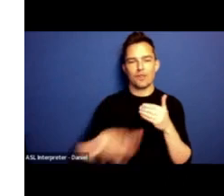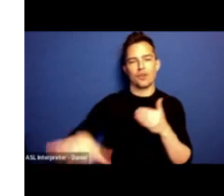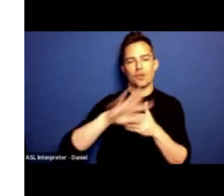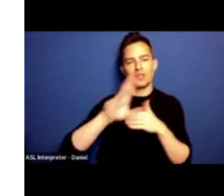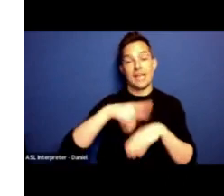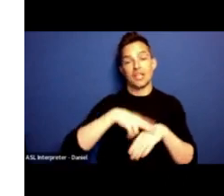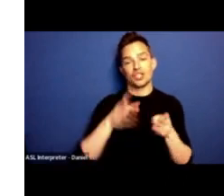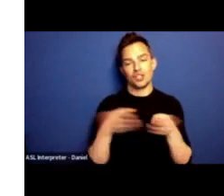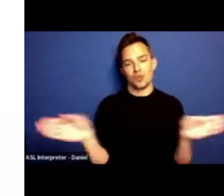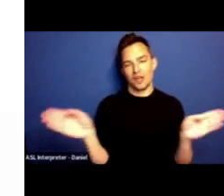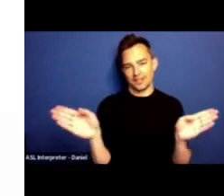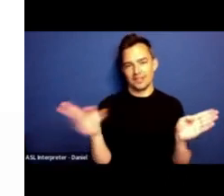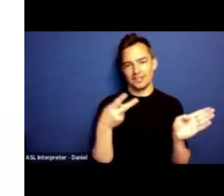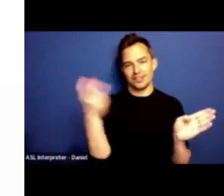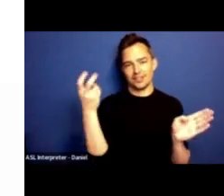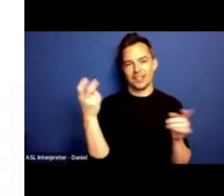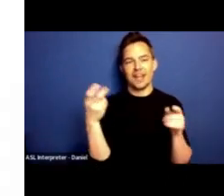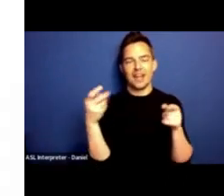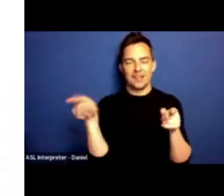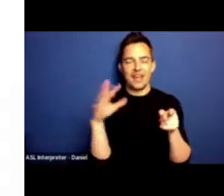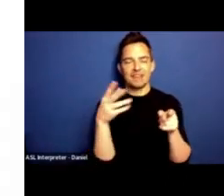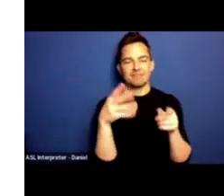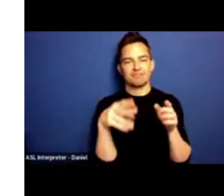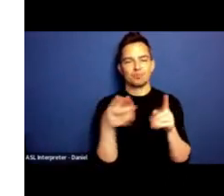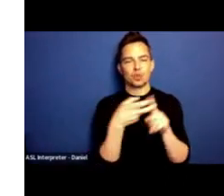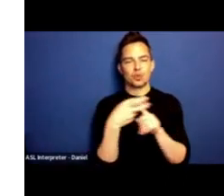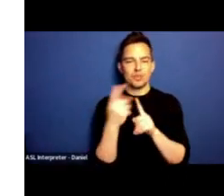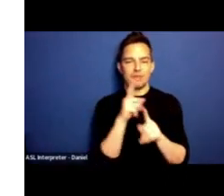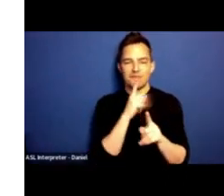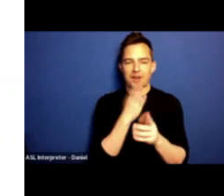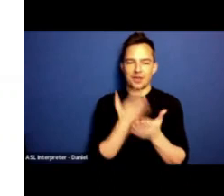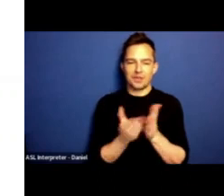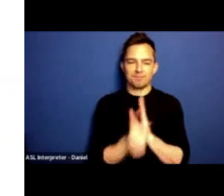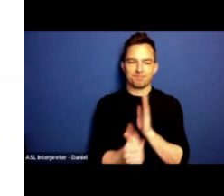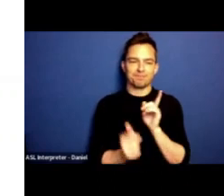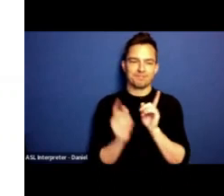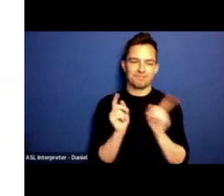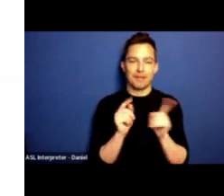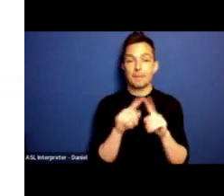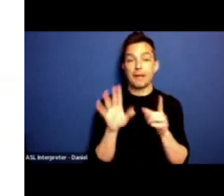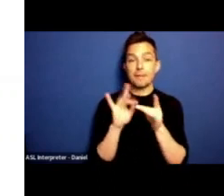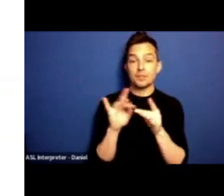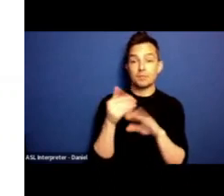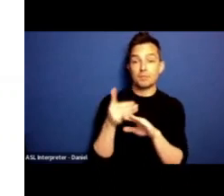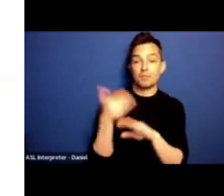And they got somebody very good. And finally, and I alluded to this, but an area of penetration